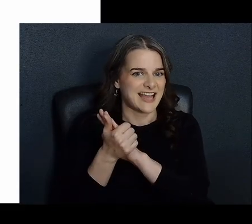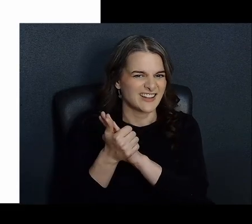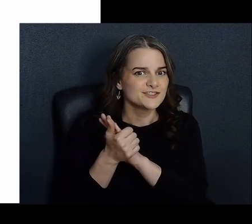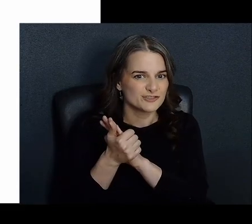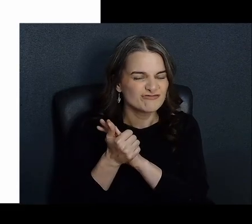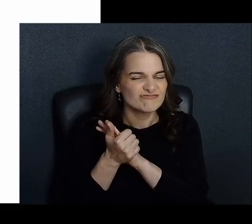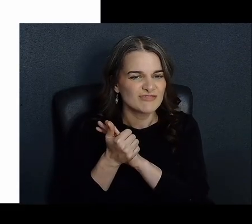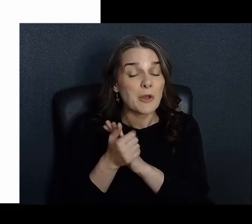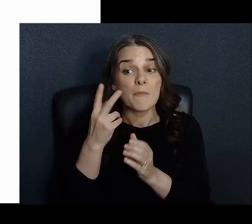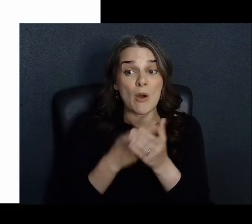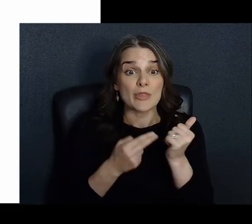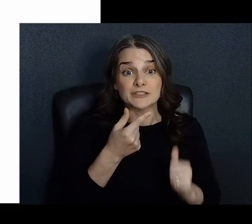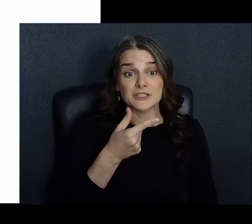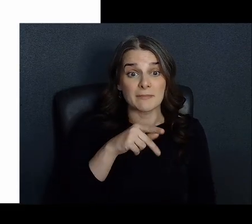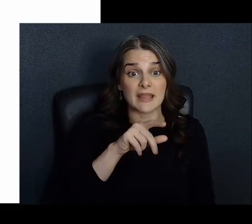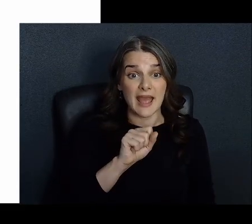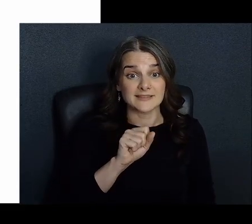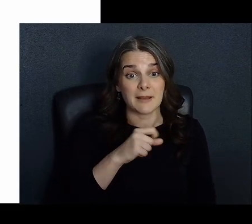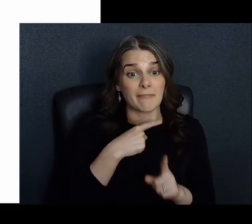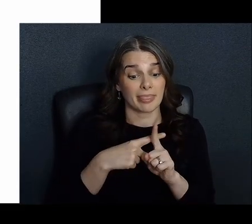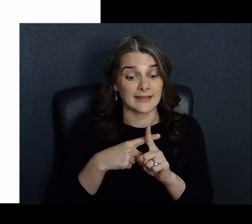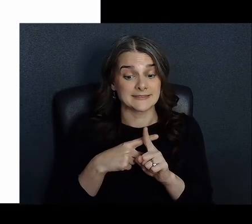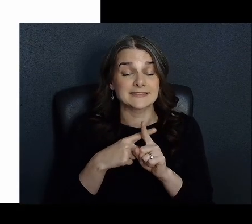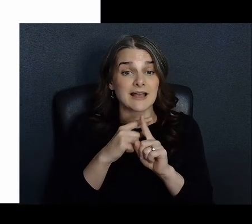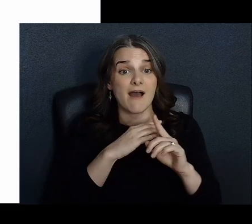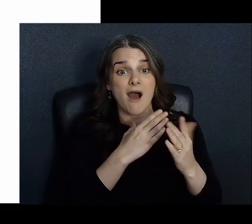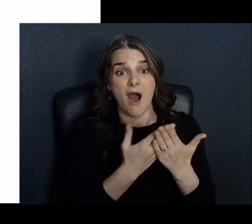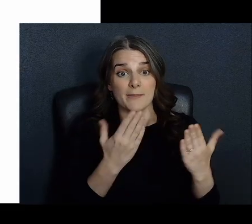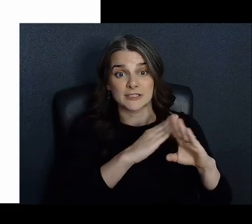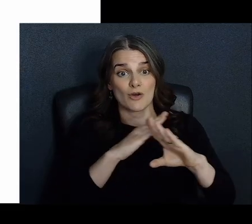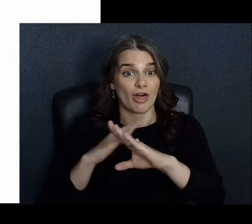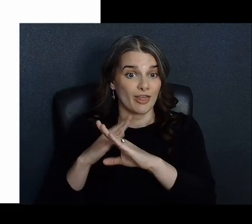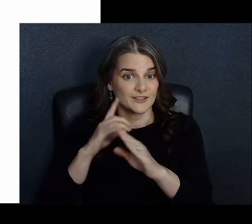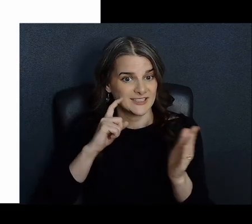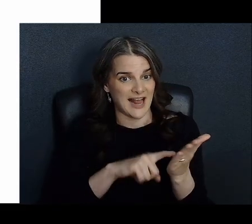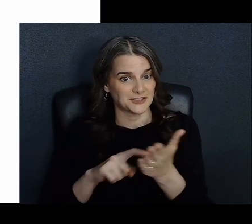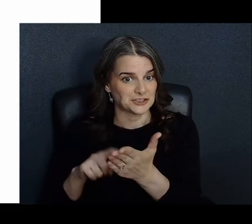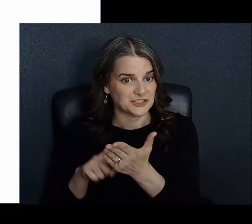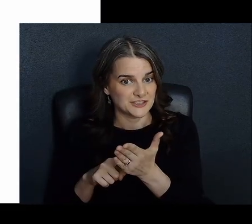You'll need to activate the GPS through the app on your smartphone, however.